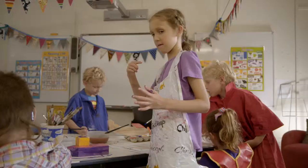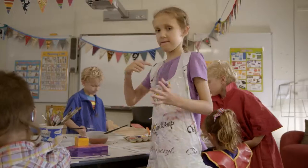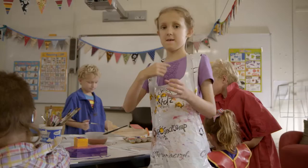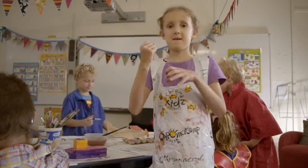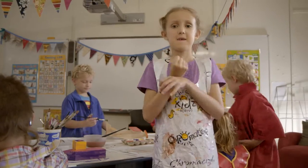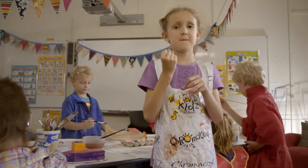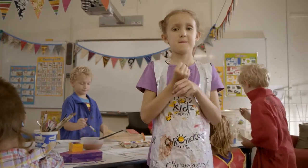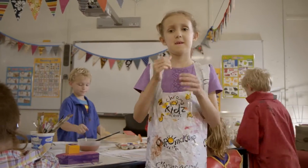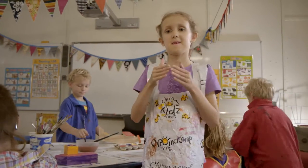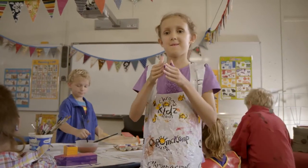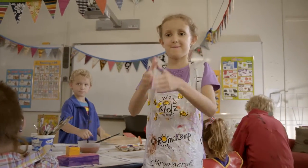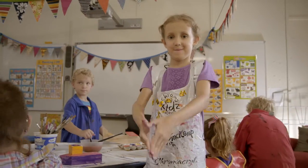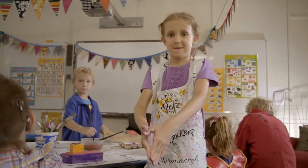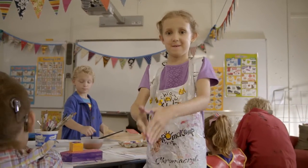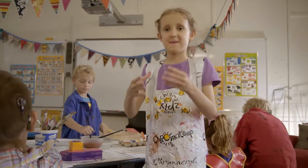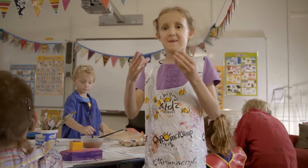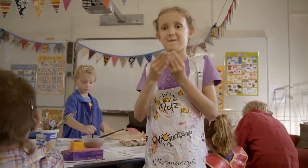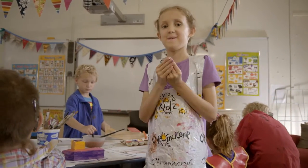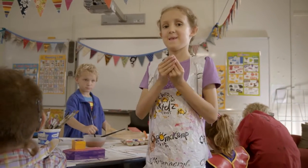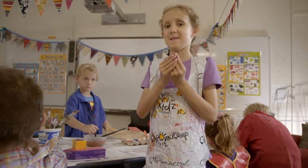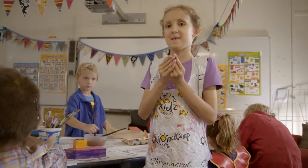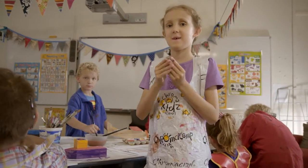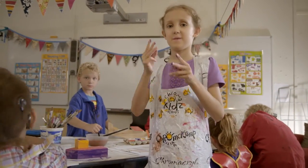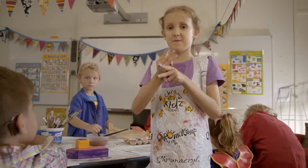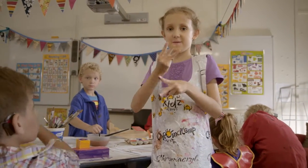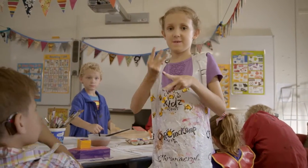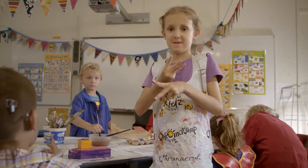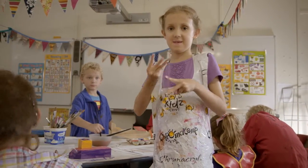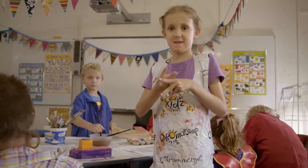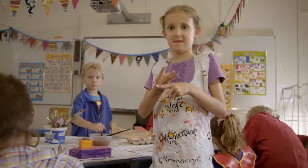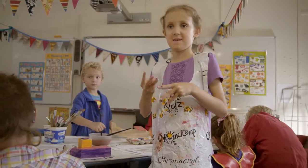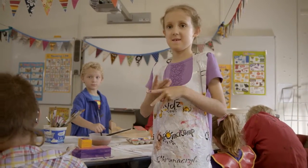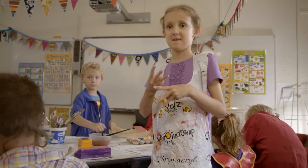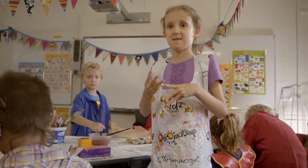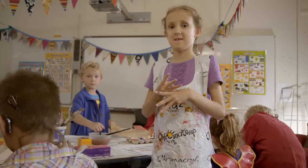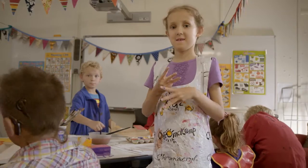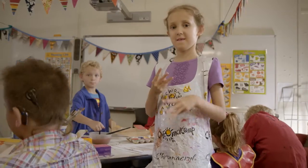I'm making a boat out of wood.